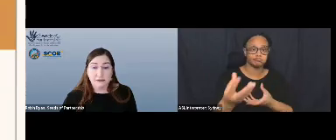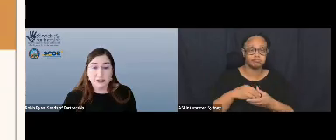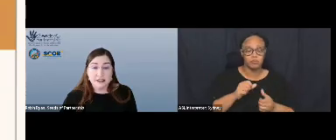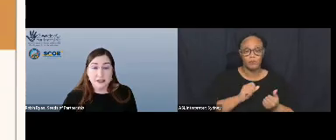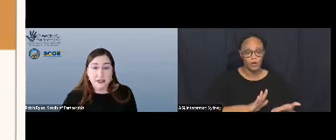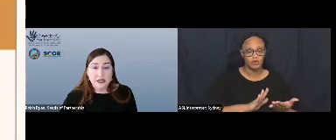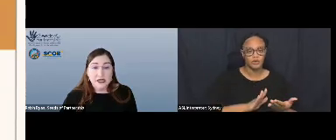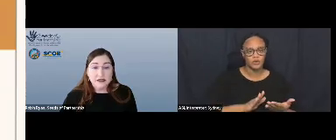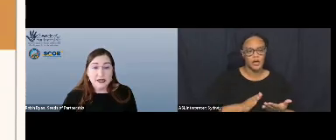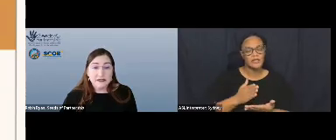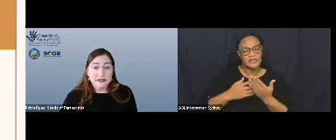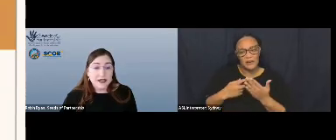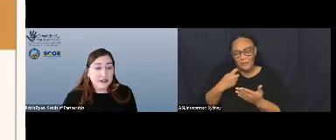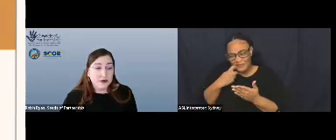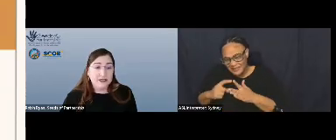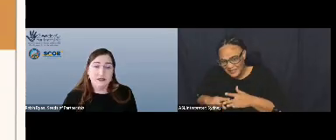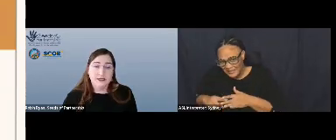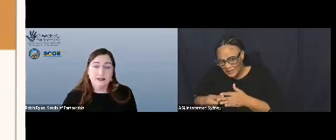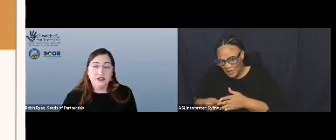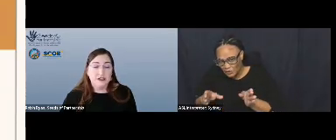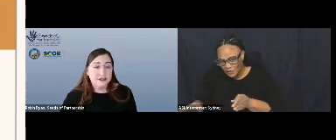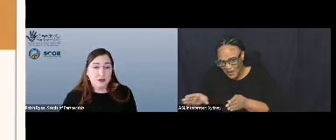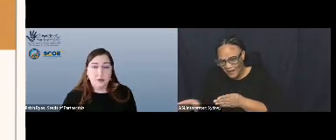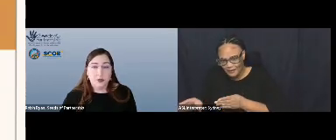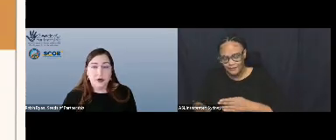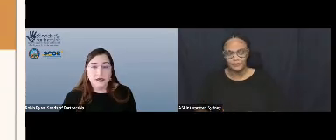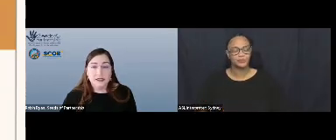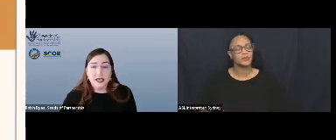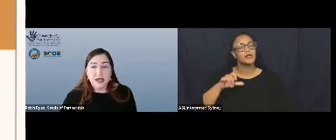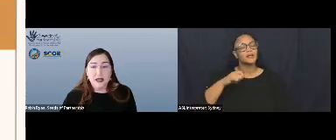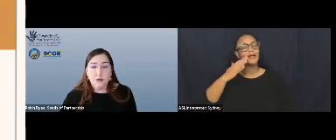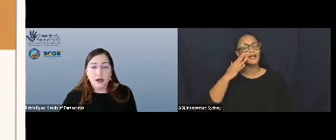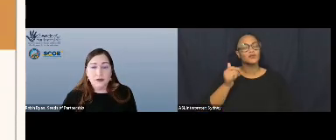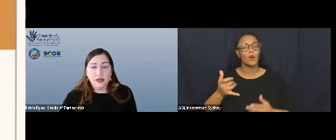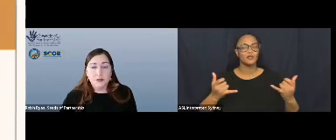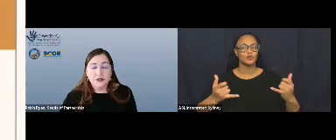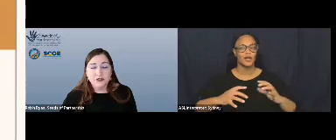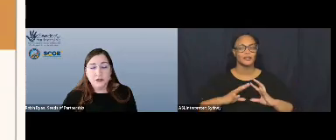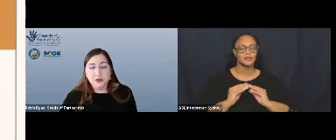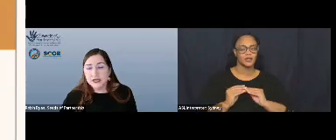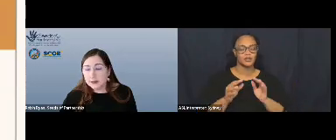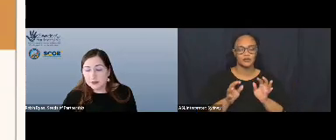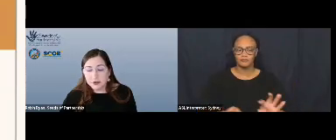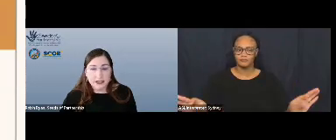and efforts. That's exactly why today's session is so important and why we hope that you will keep